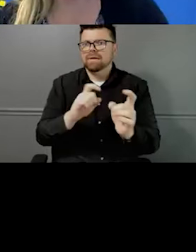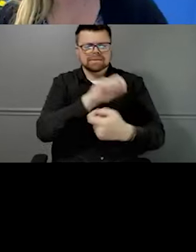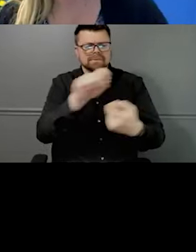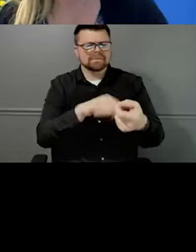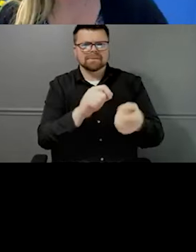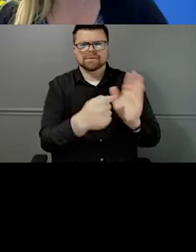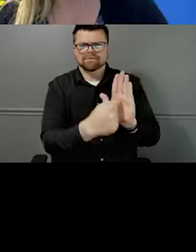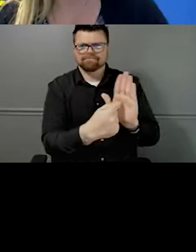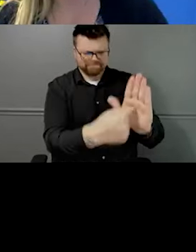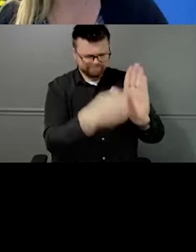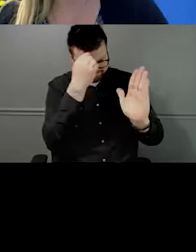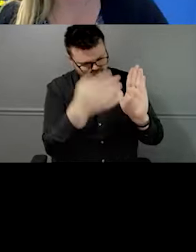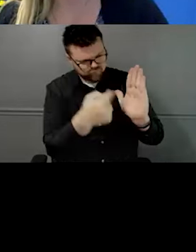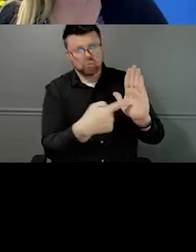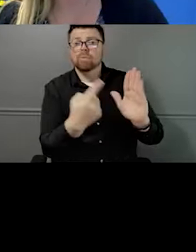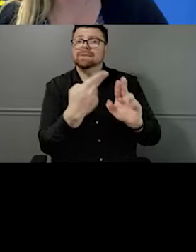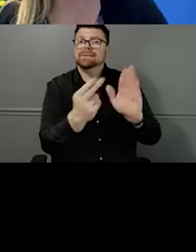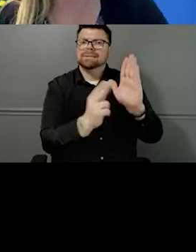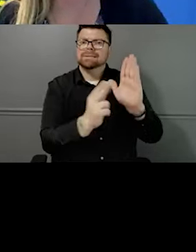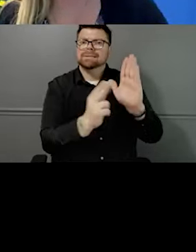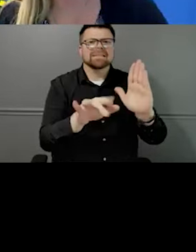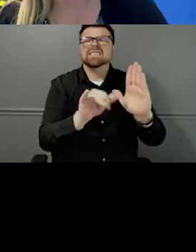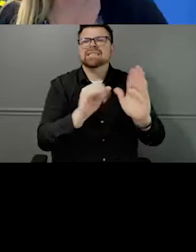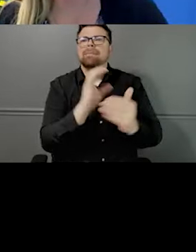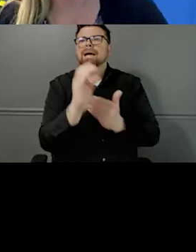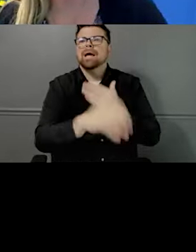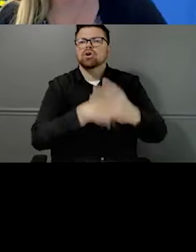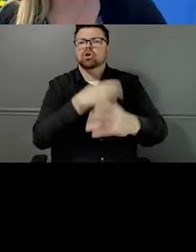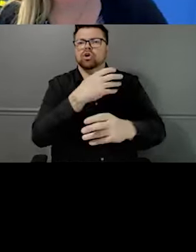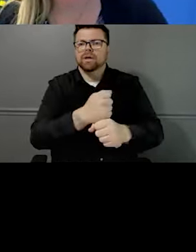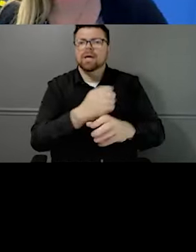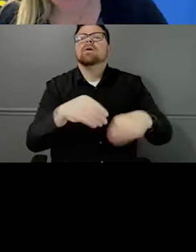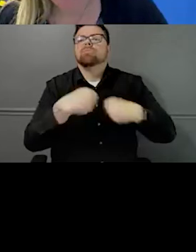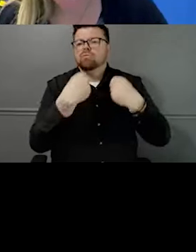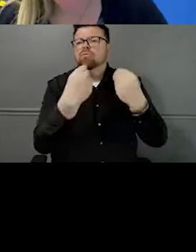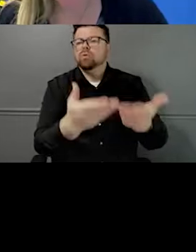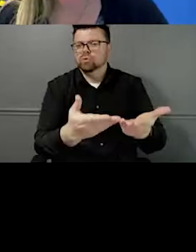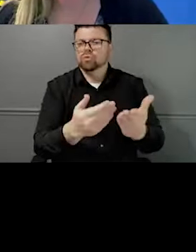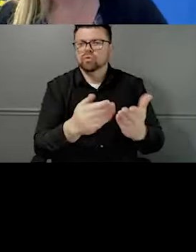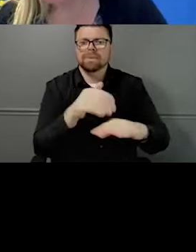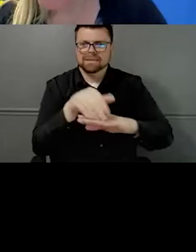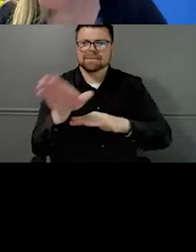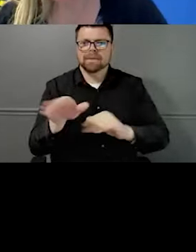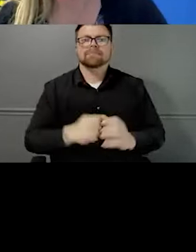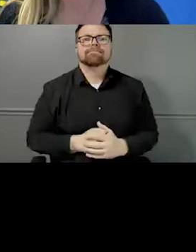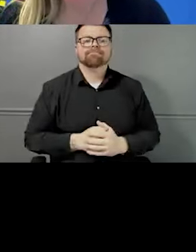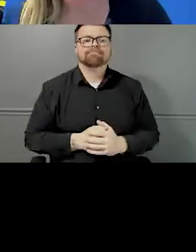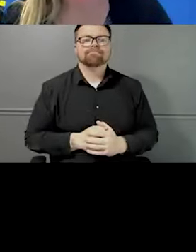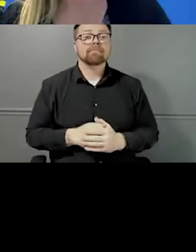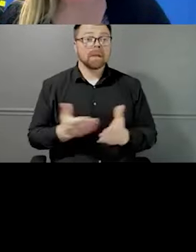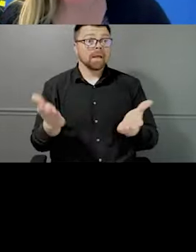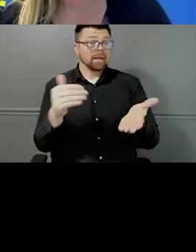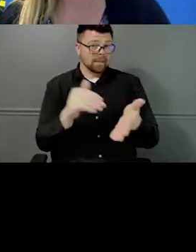the signature must be in the same calendar year of the proposal being submitted. Again, I've already mentioned